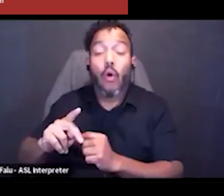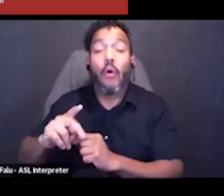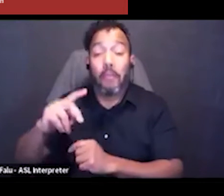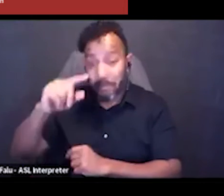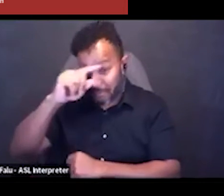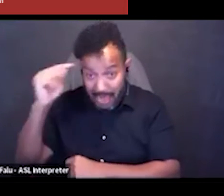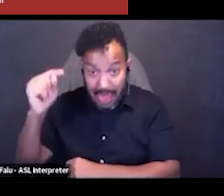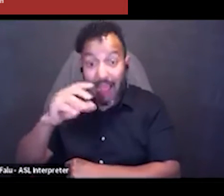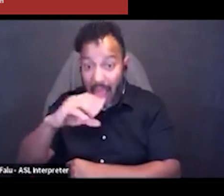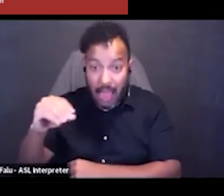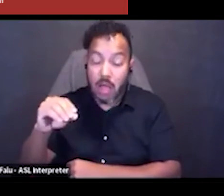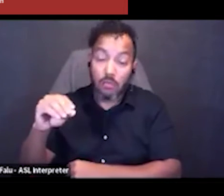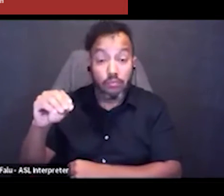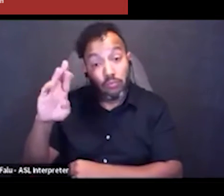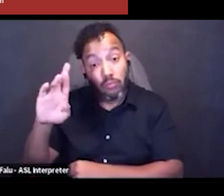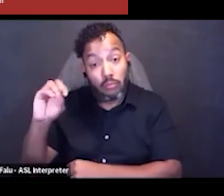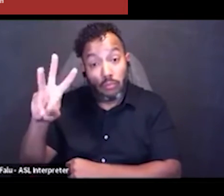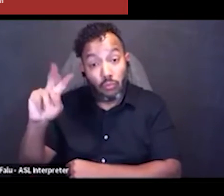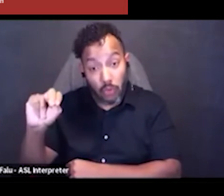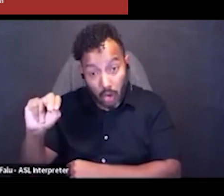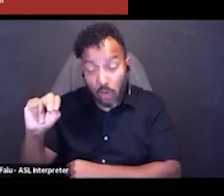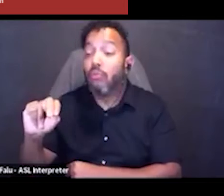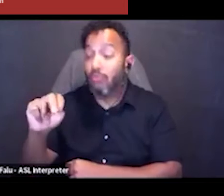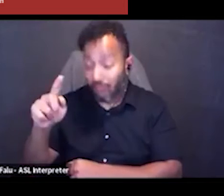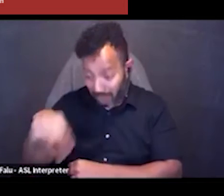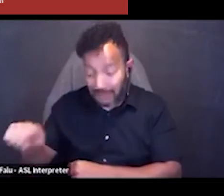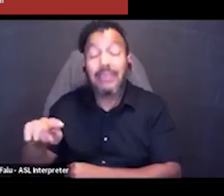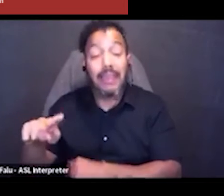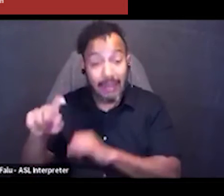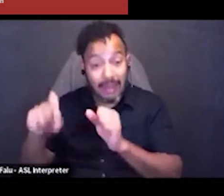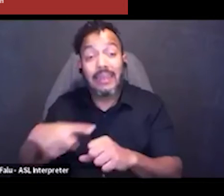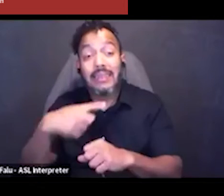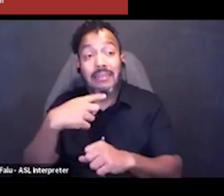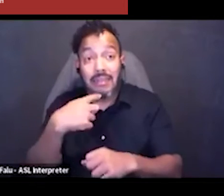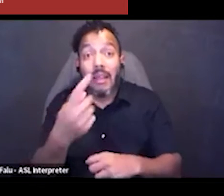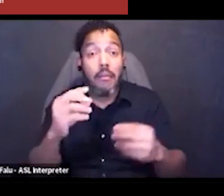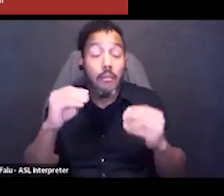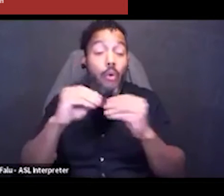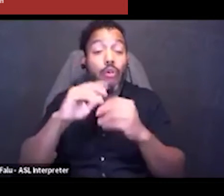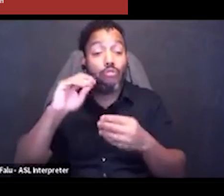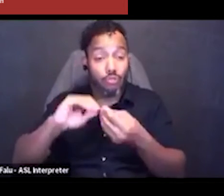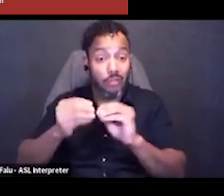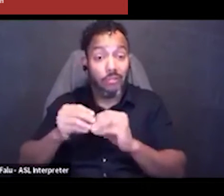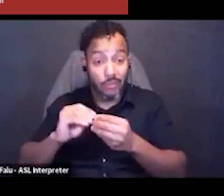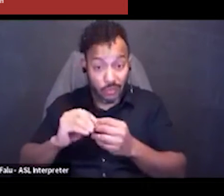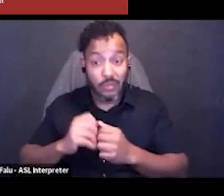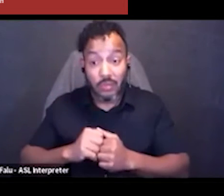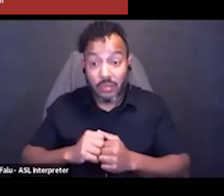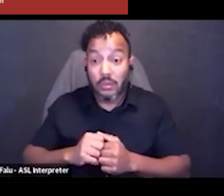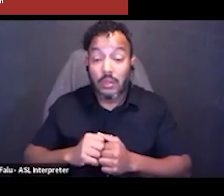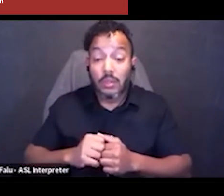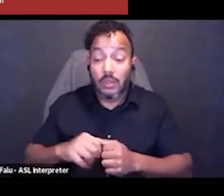So again even with the trends that you showed we could be calling for much better data to